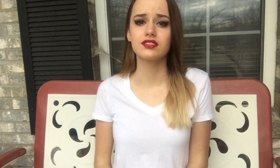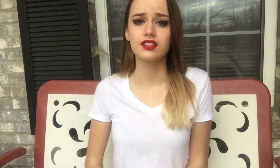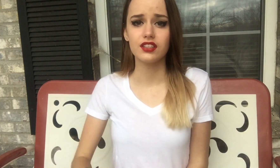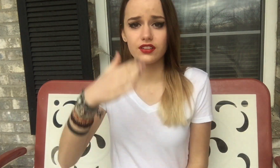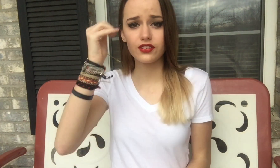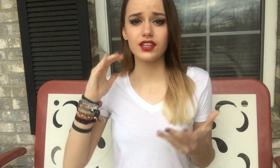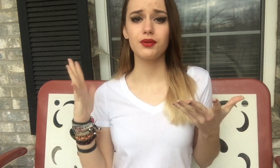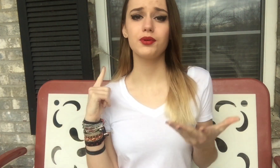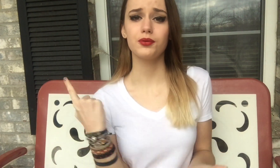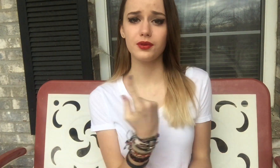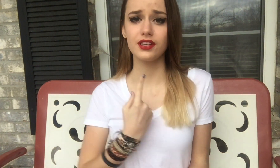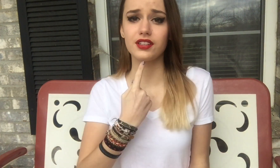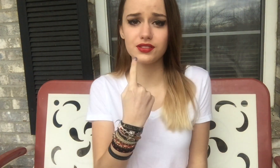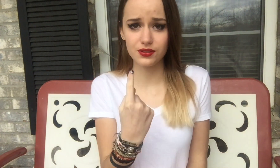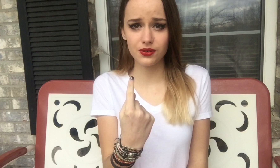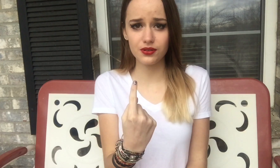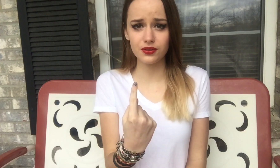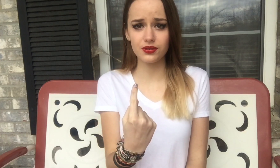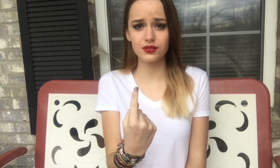Forget what we're told